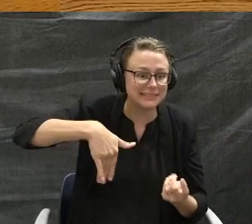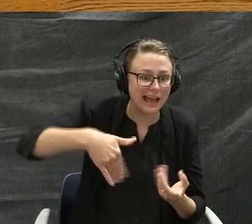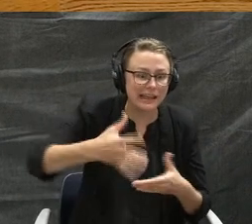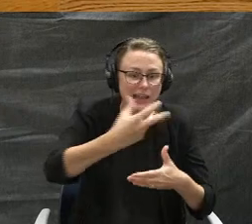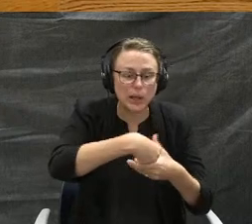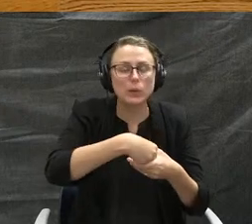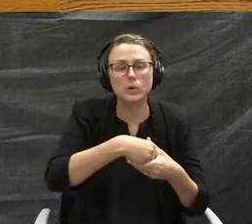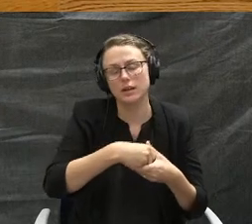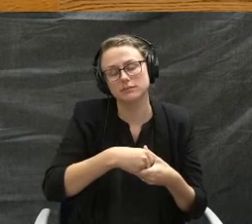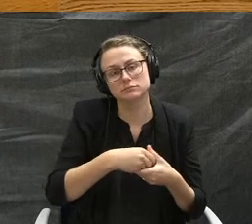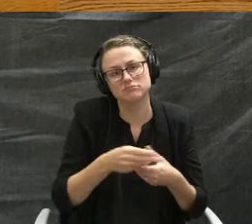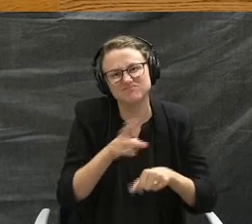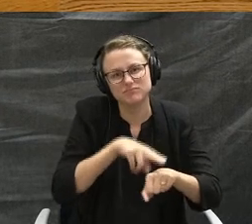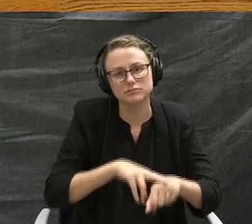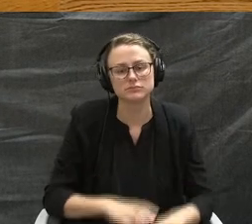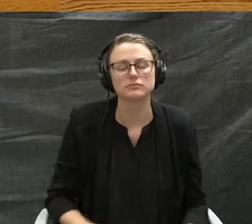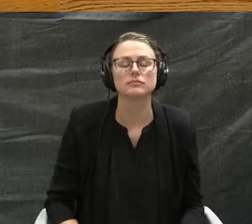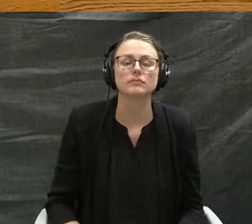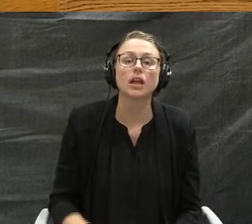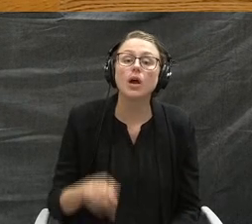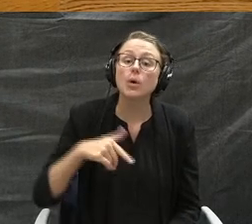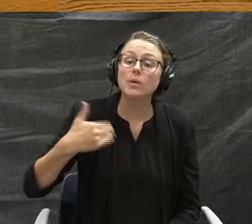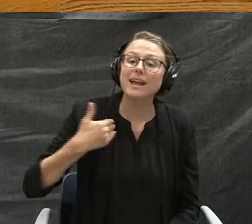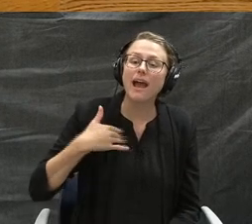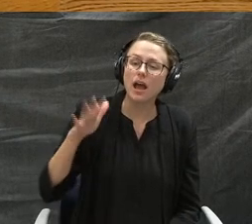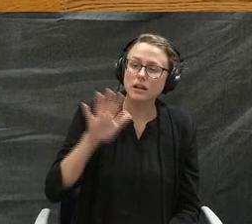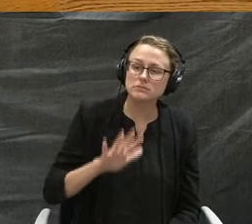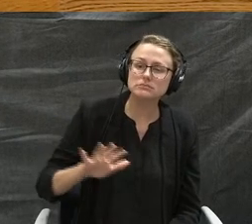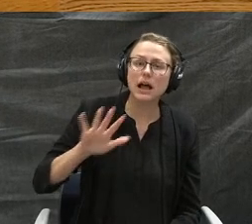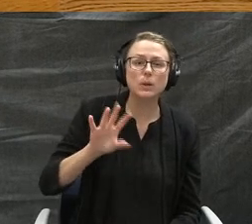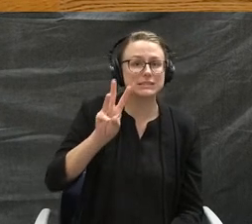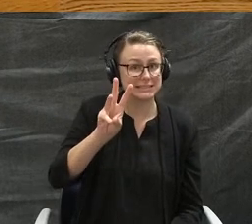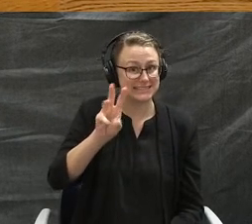we had about 600 people involved in developing and shaping the